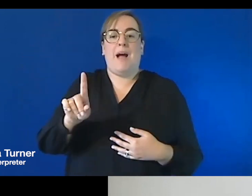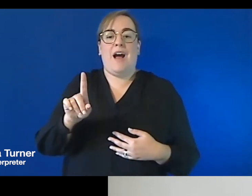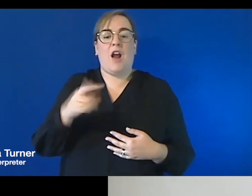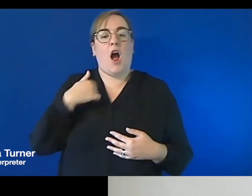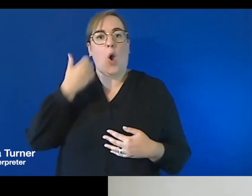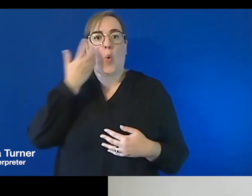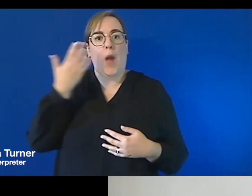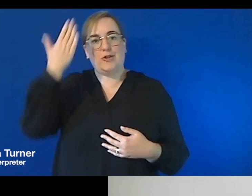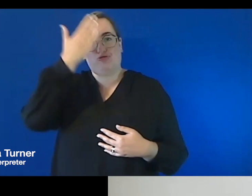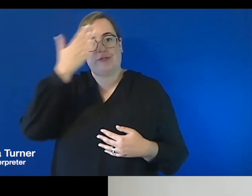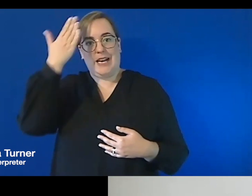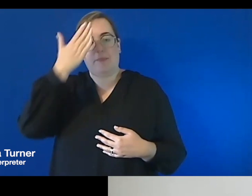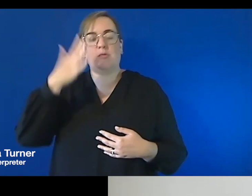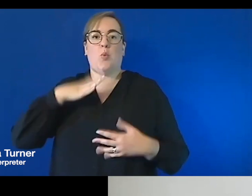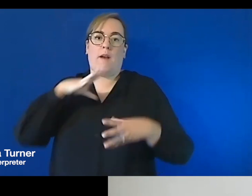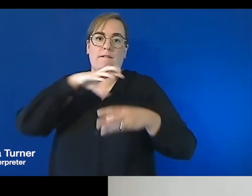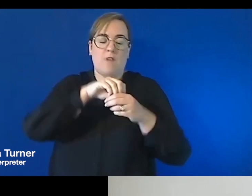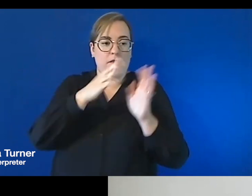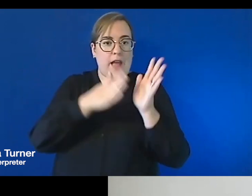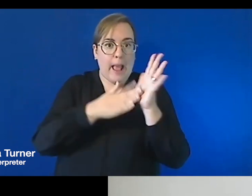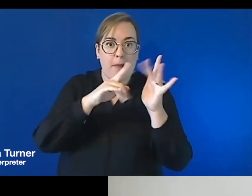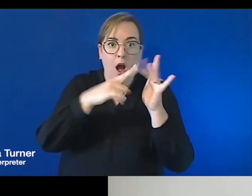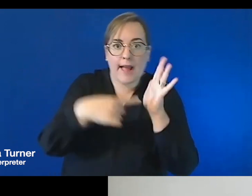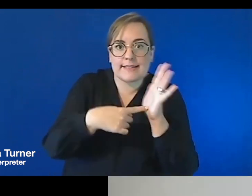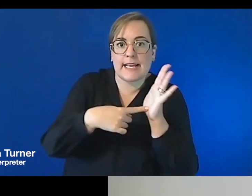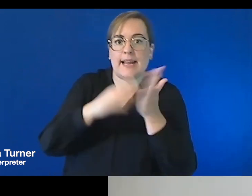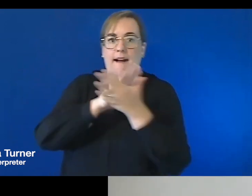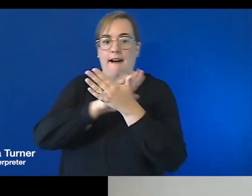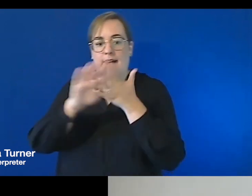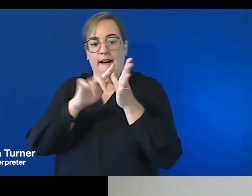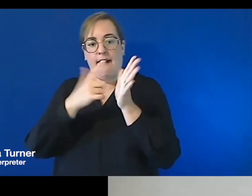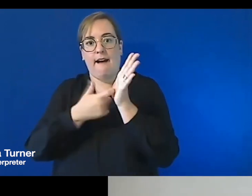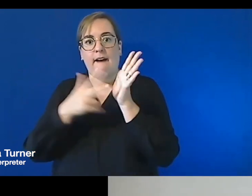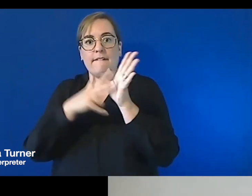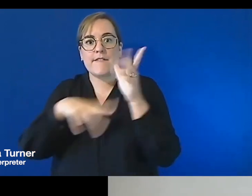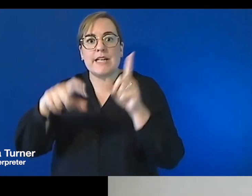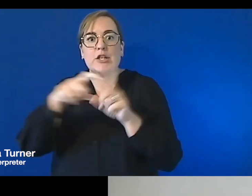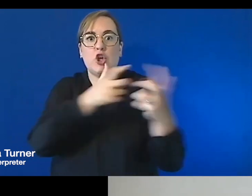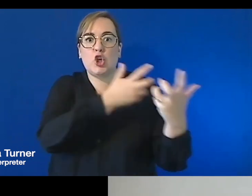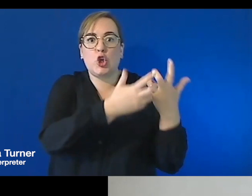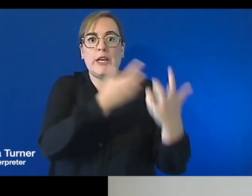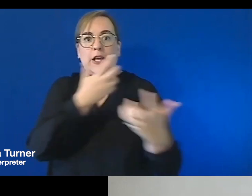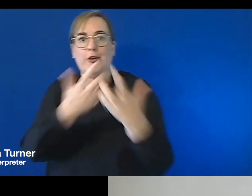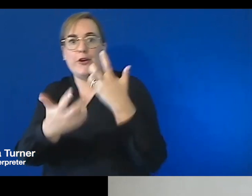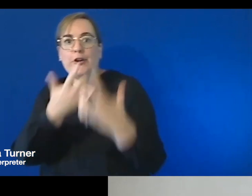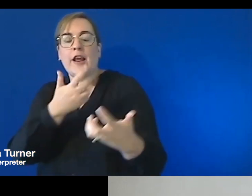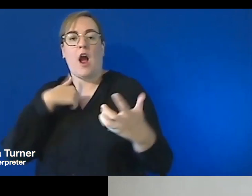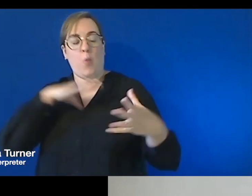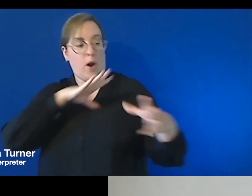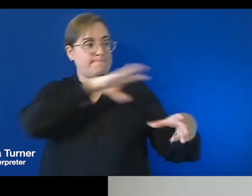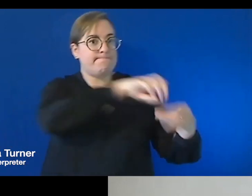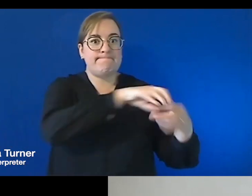part of MIT, Harvard. I dream about being a part of some very smart, very knowledgeable ecosystems,